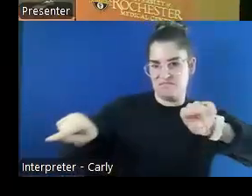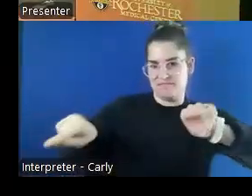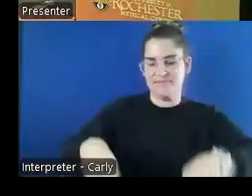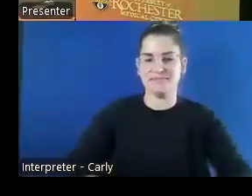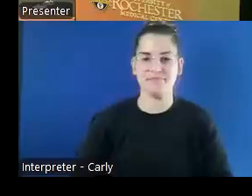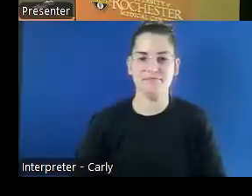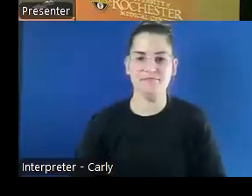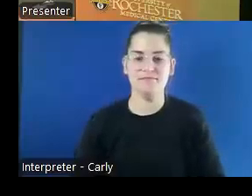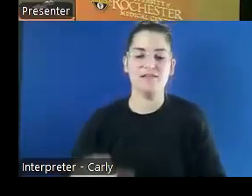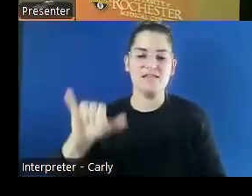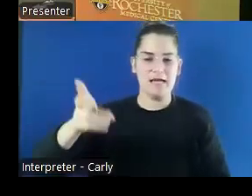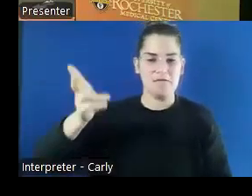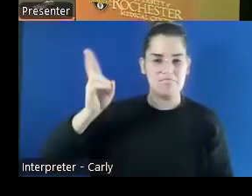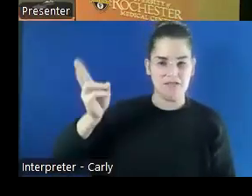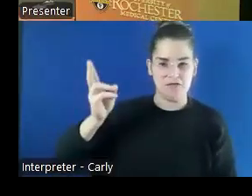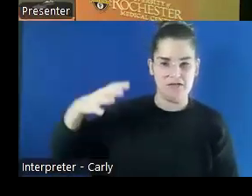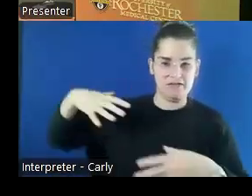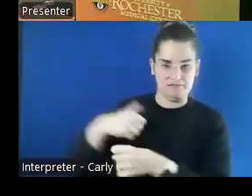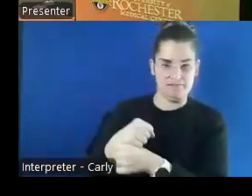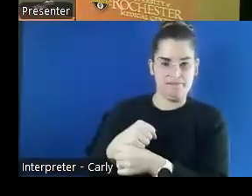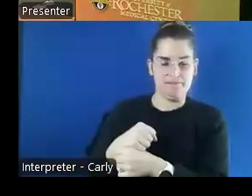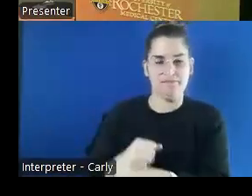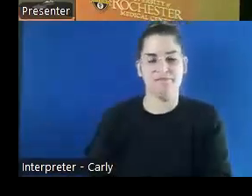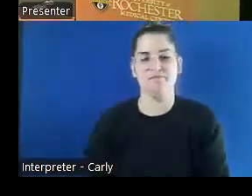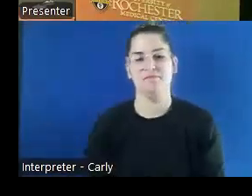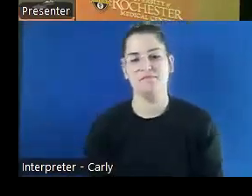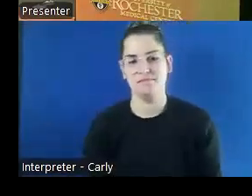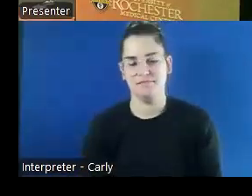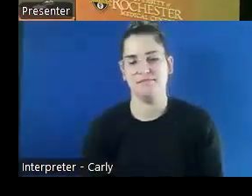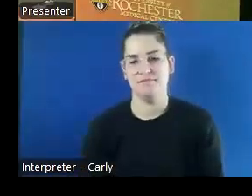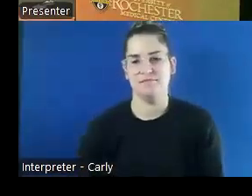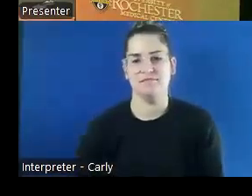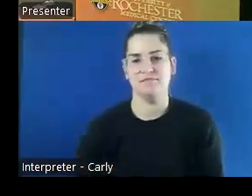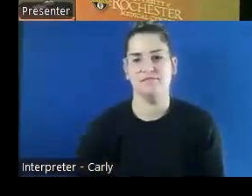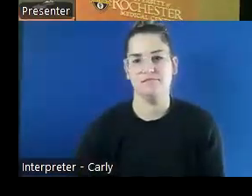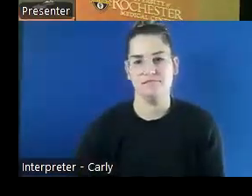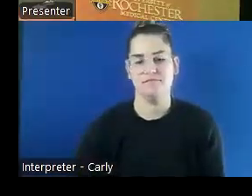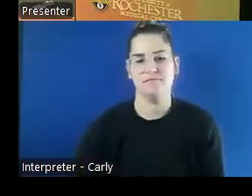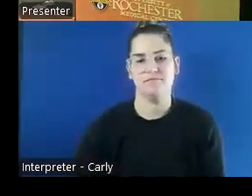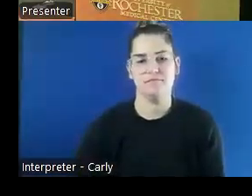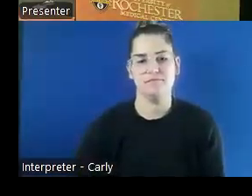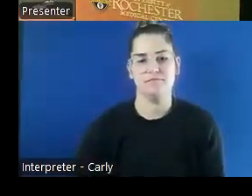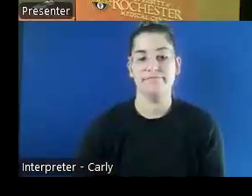that's kind of the history um then just wanted to talk a little bit about the faculty just so